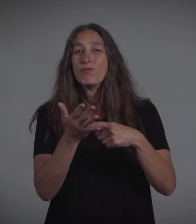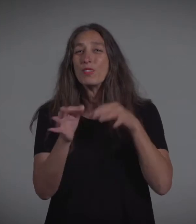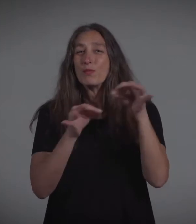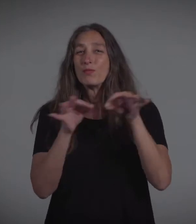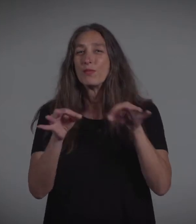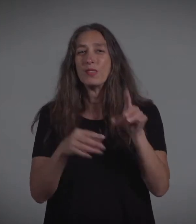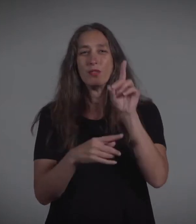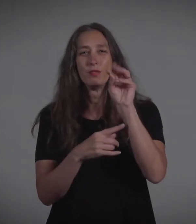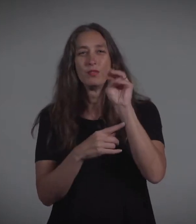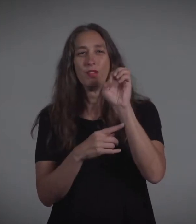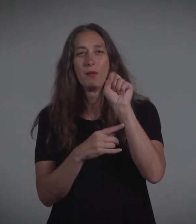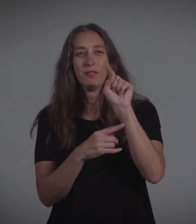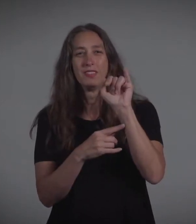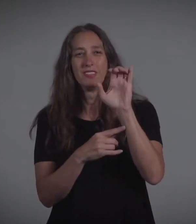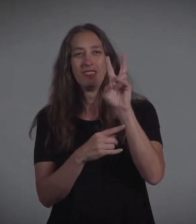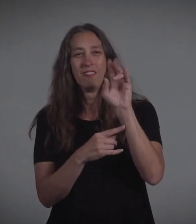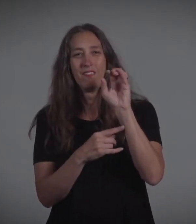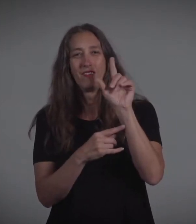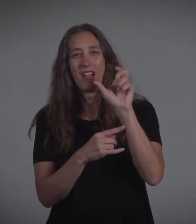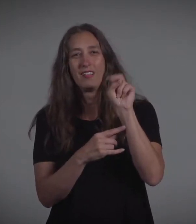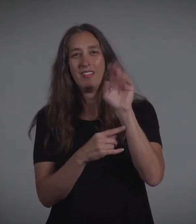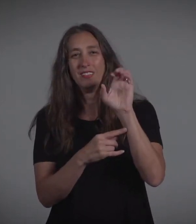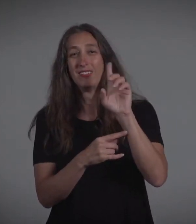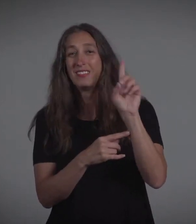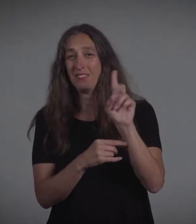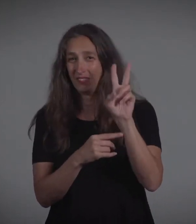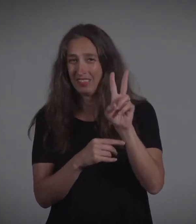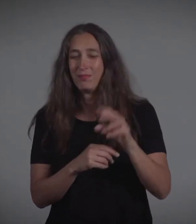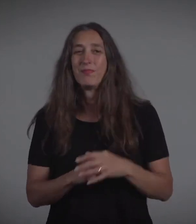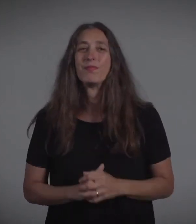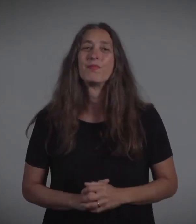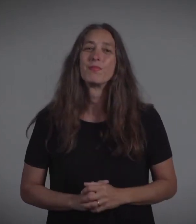This video will explain Domestic Violence, or DV.